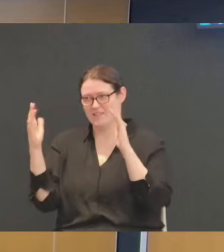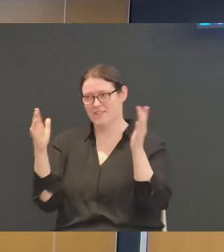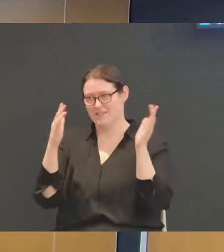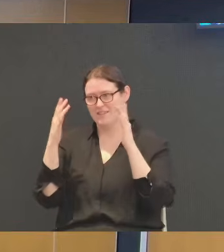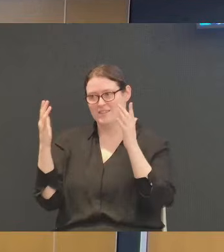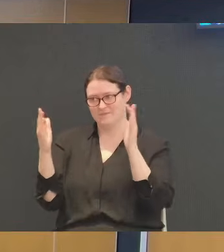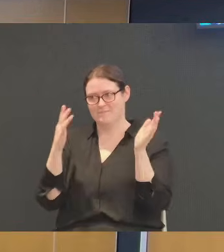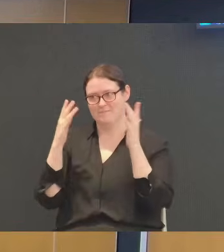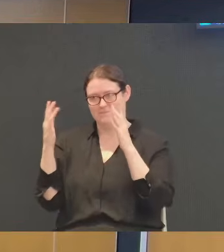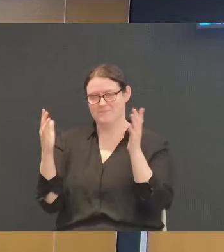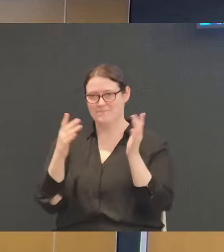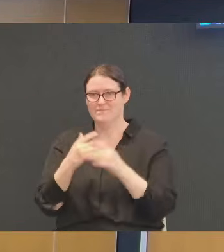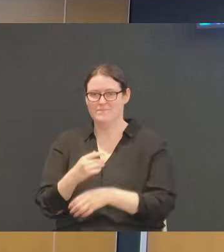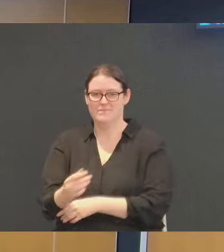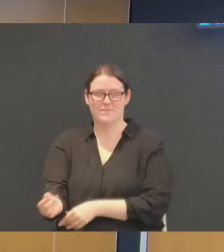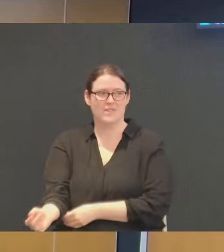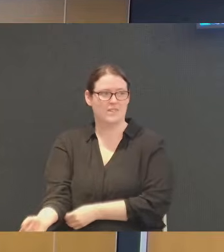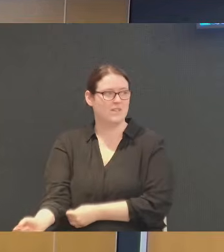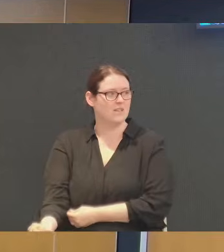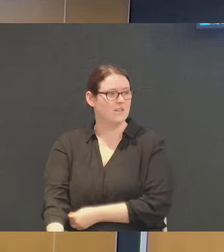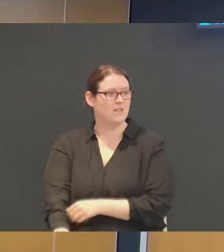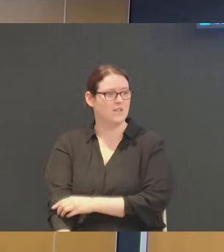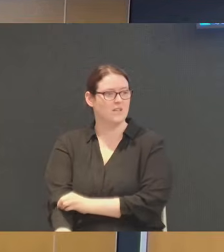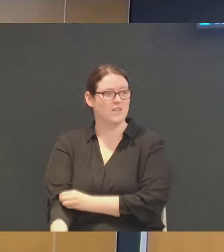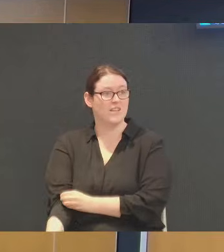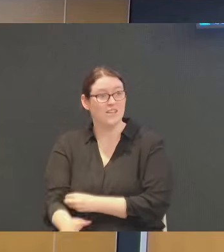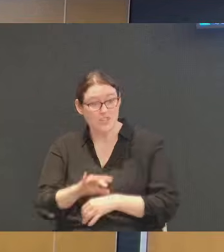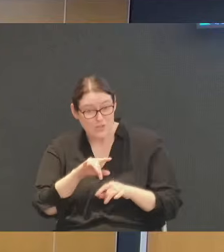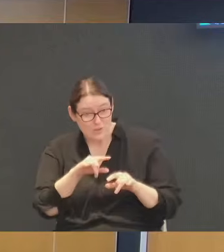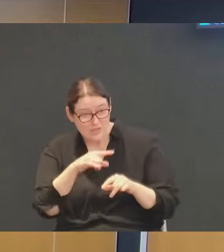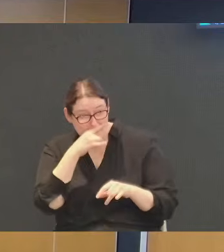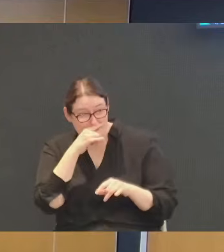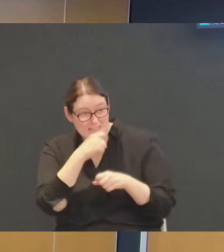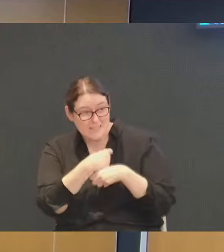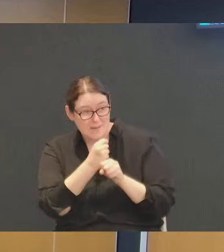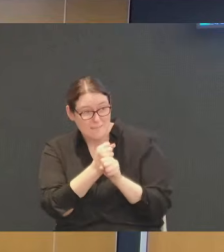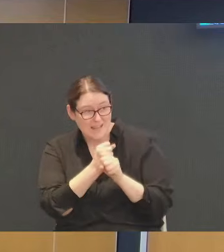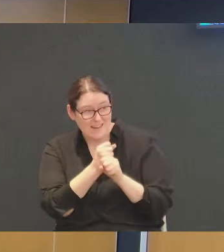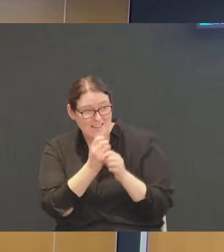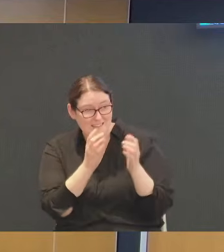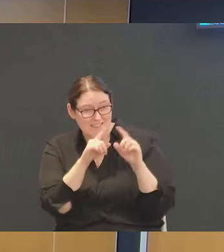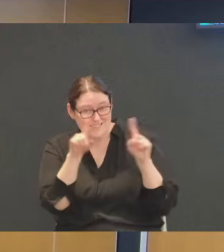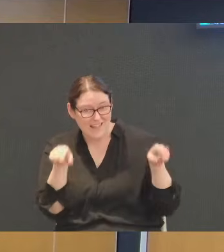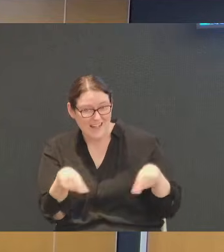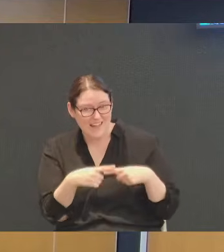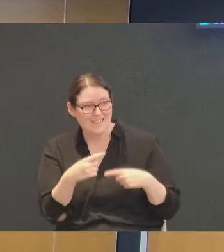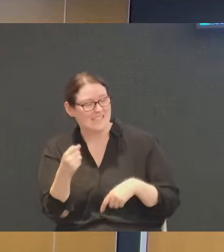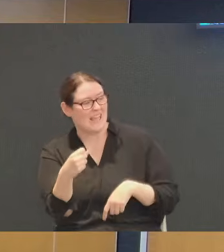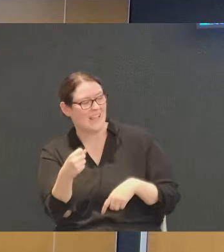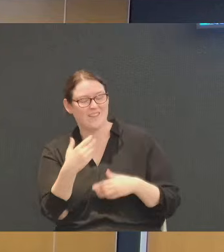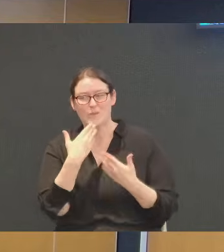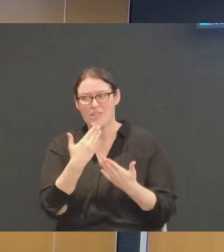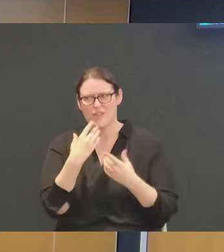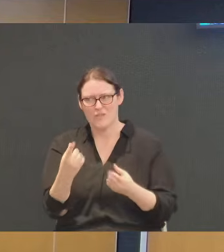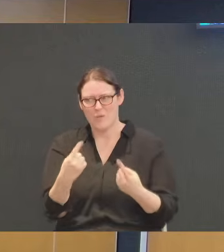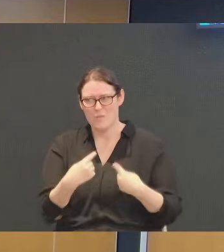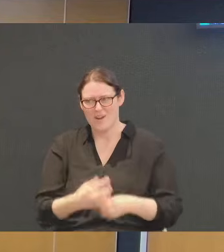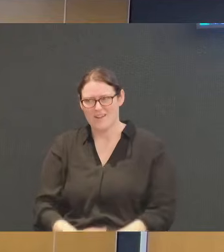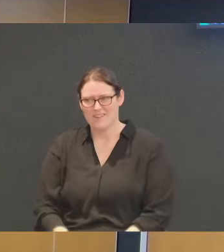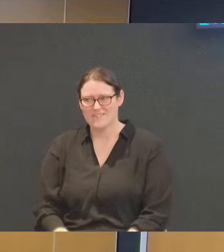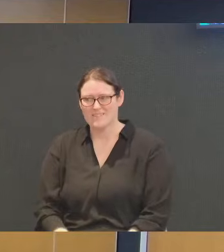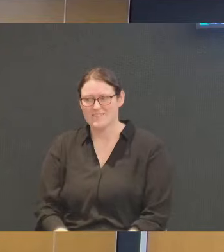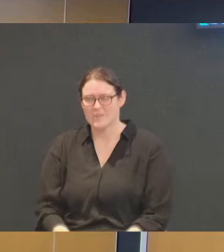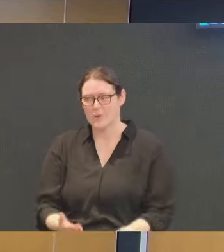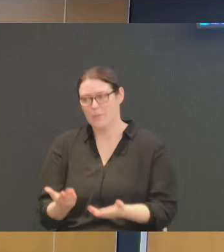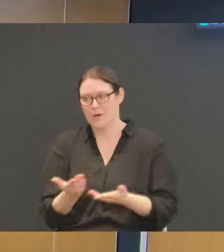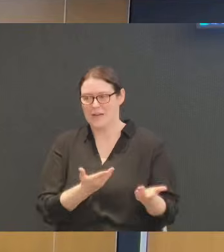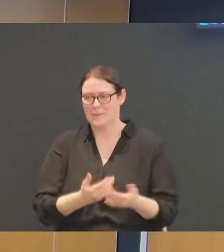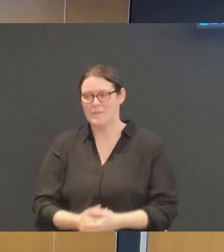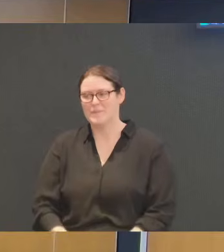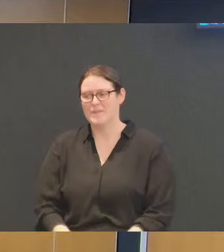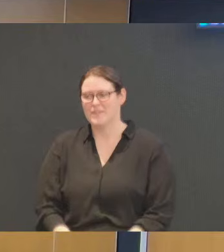see your signs. Did your kids make the signs or Yeah. Thank you for bringing them. Yeah. Okay. Um,